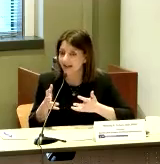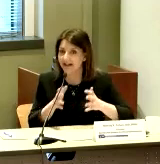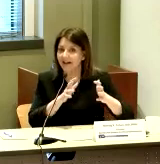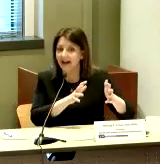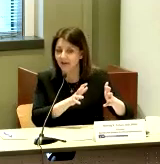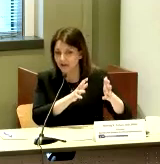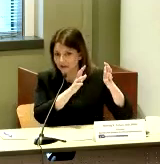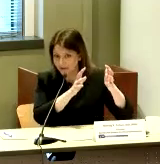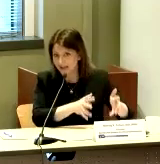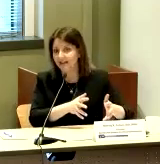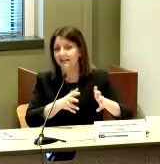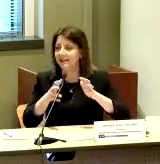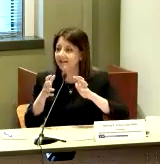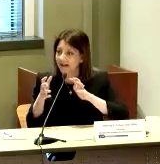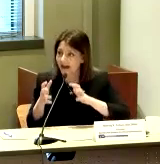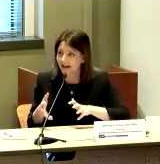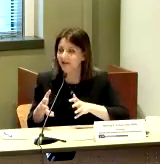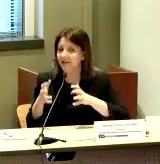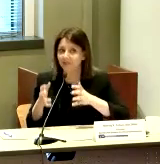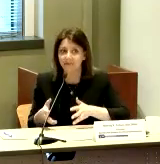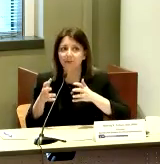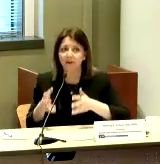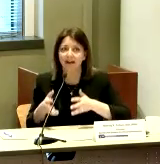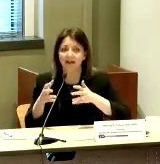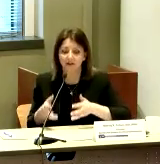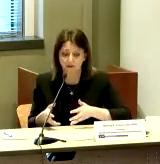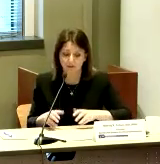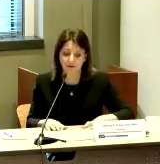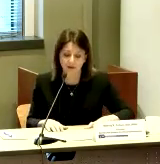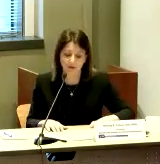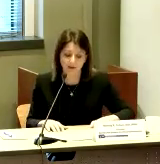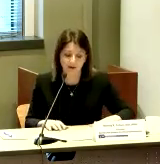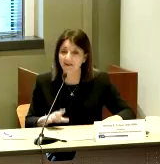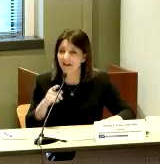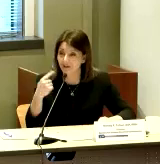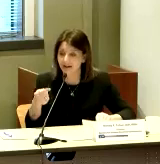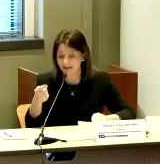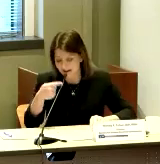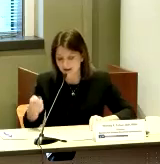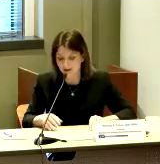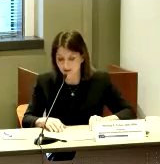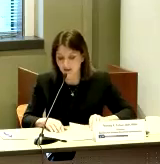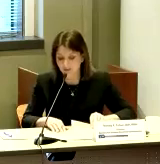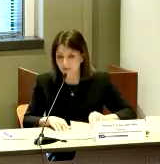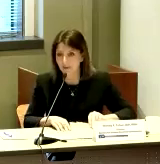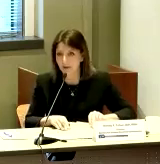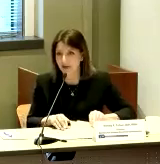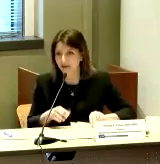Again, how do we turn data into action that people can use? So, I was really proud of that, and you're going to hear, in our 2024 priorities,